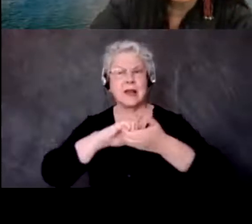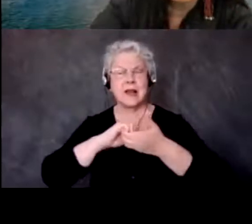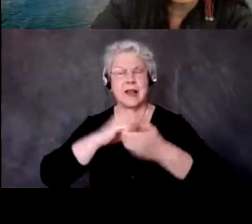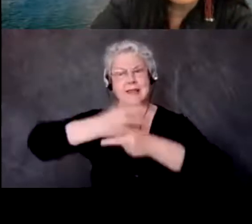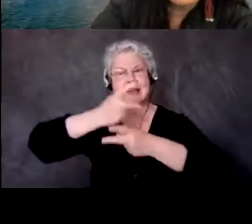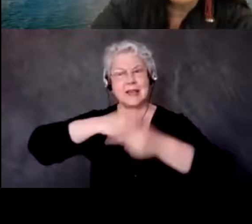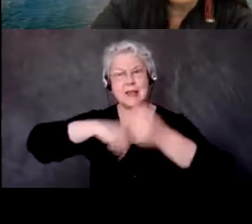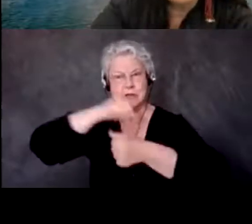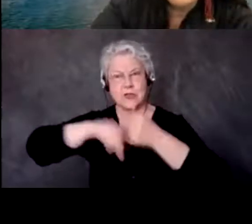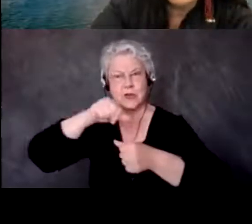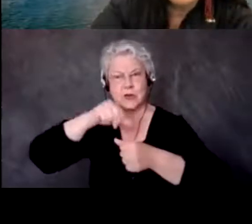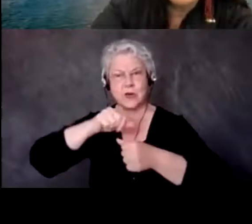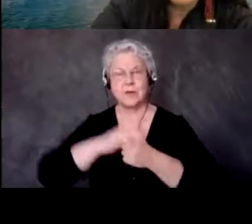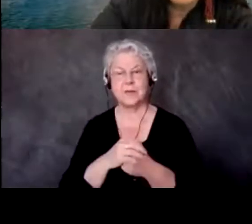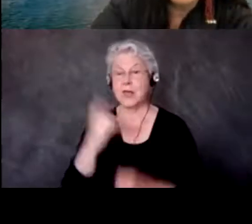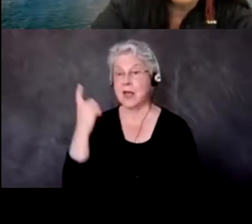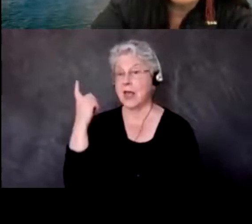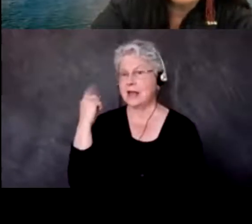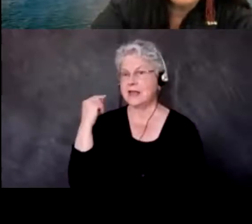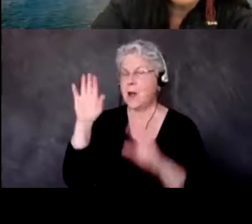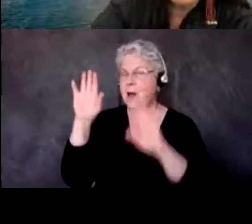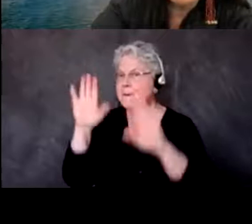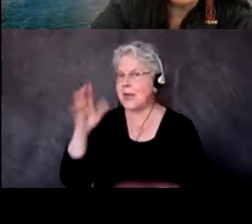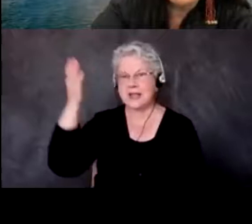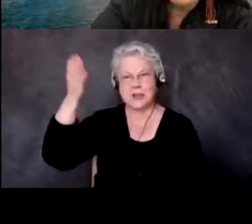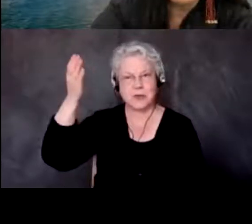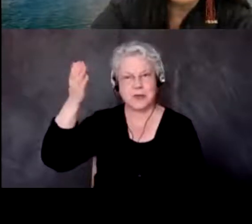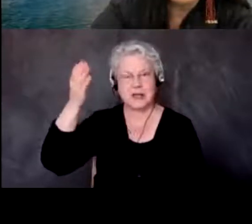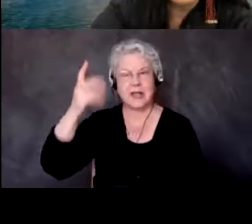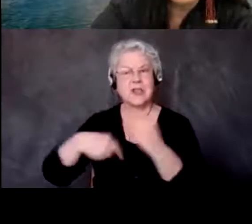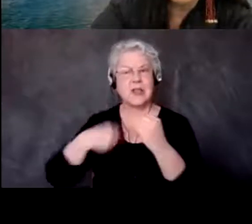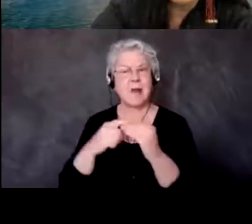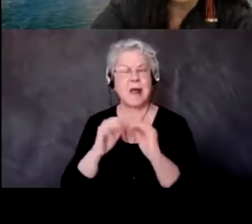So, last year there was an amazing presentation on how a community did